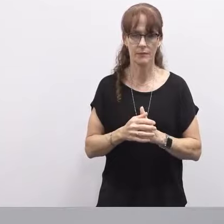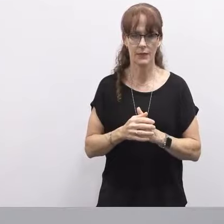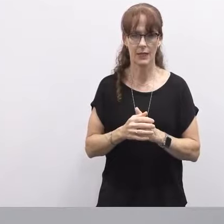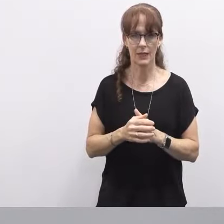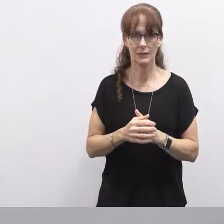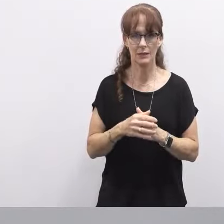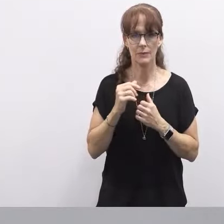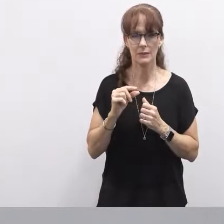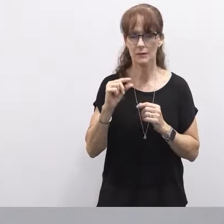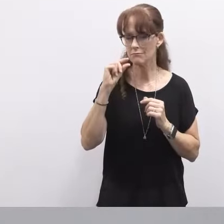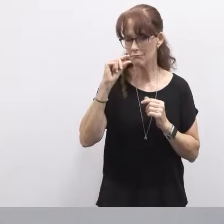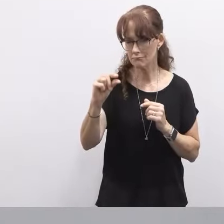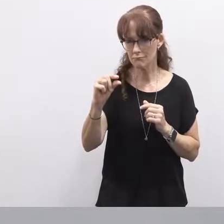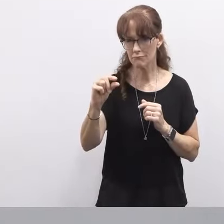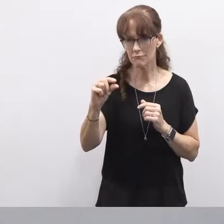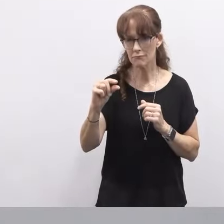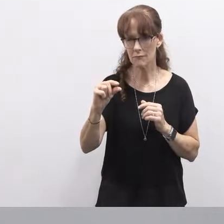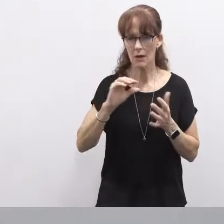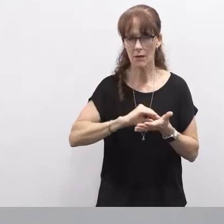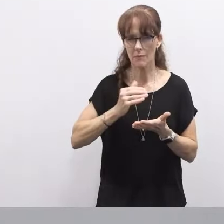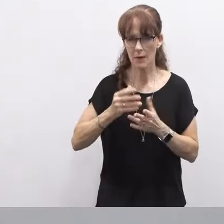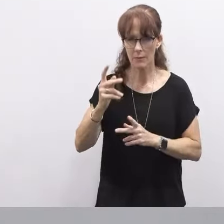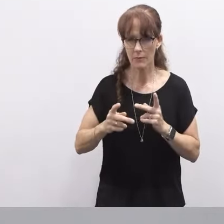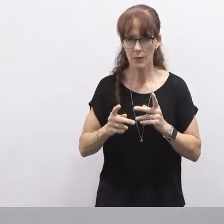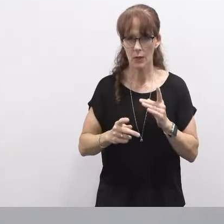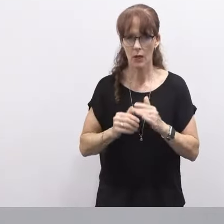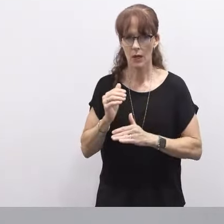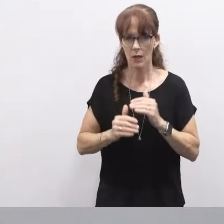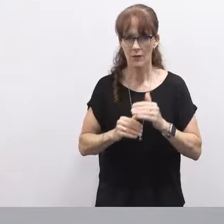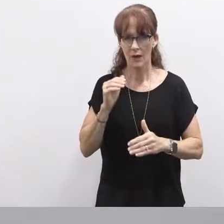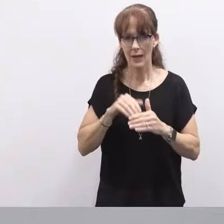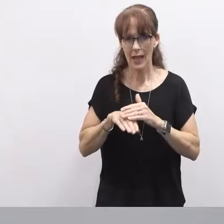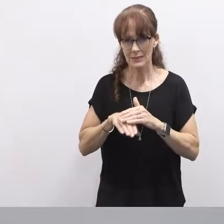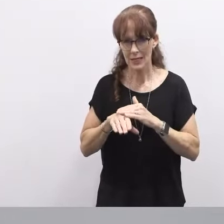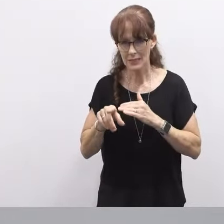of folks that weren't comfortable with it, have access to it,